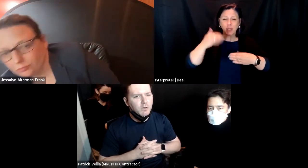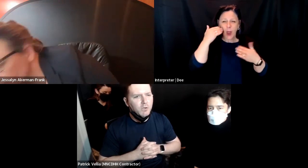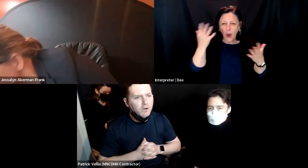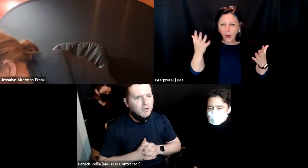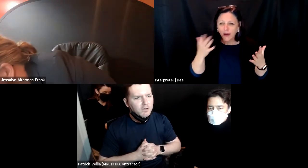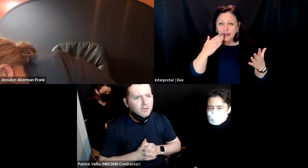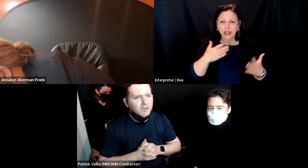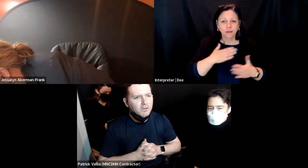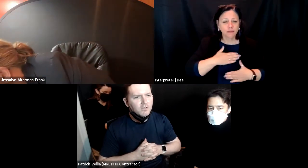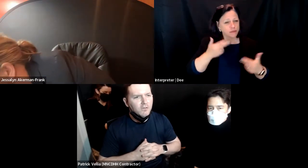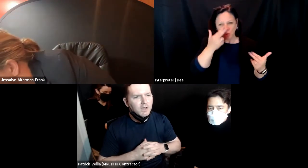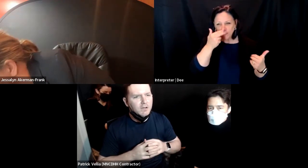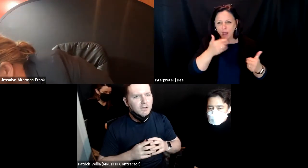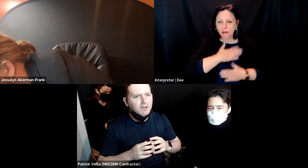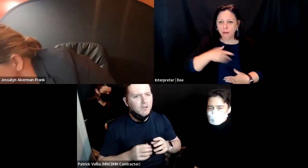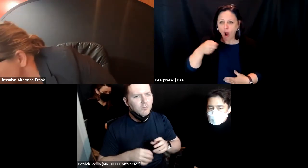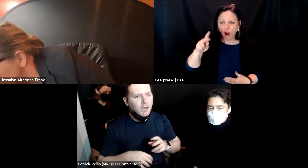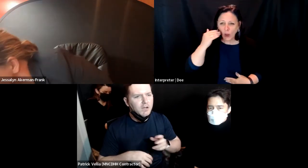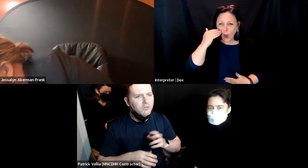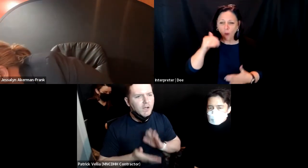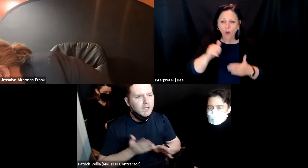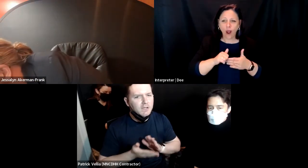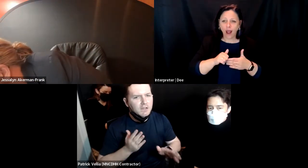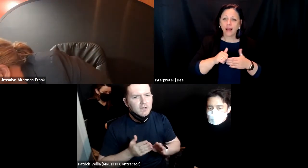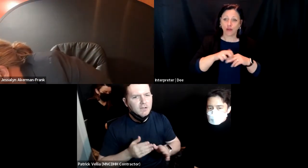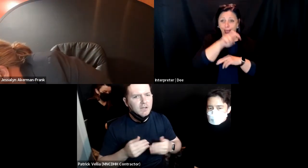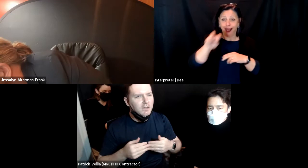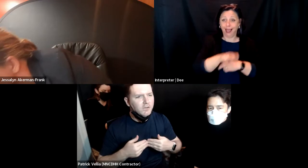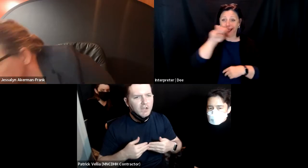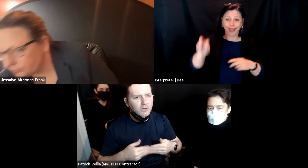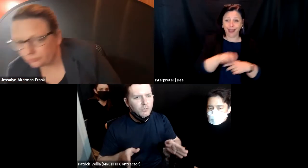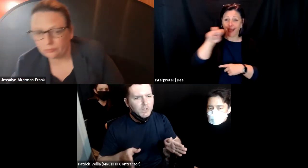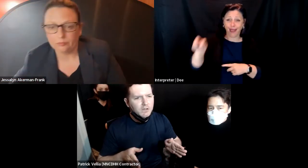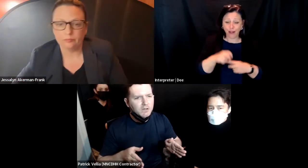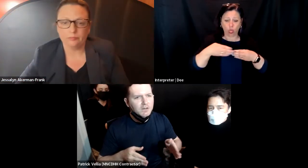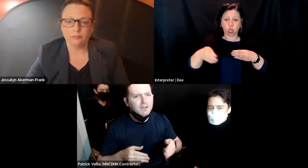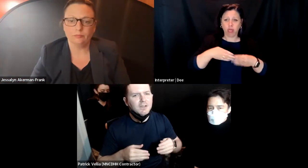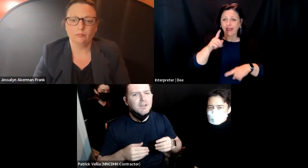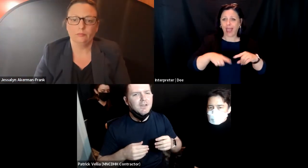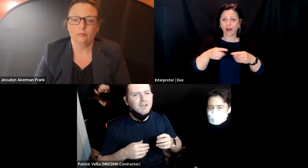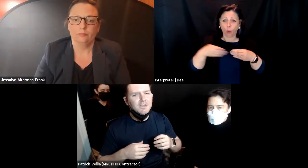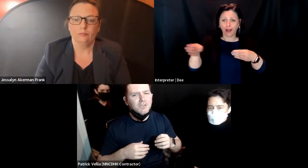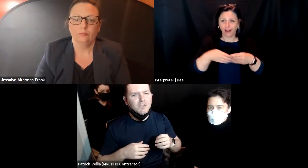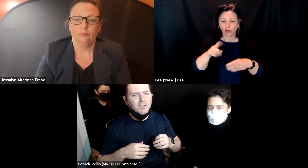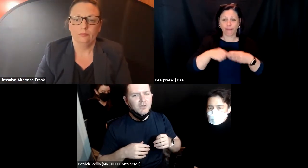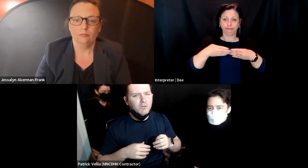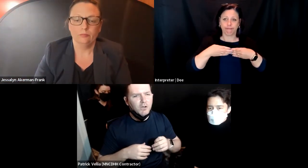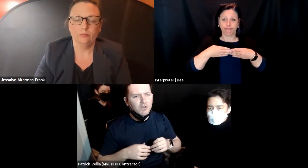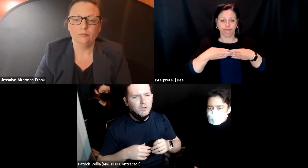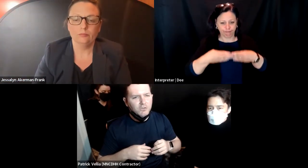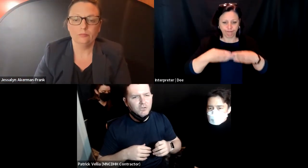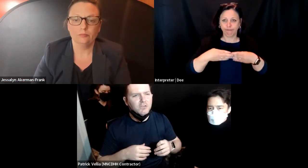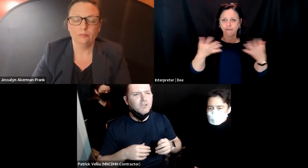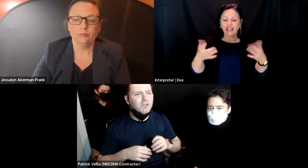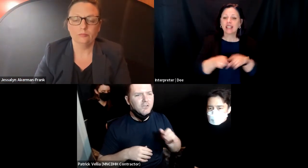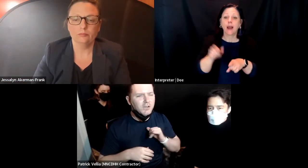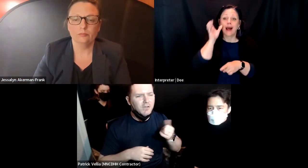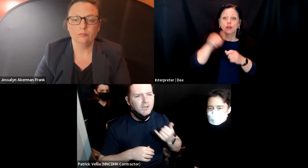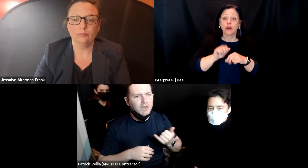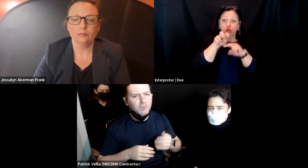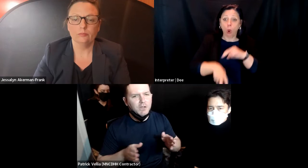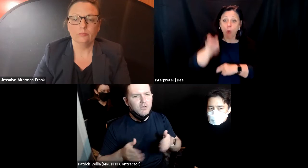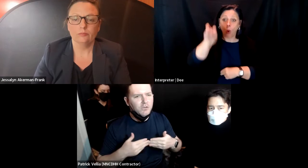crosswalks, so if there's a train coming, and the transit gates -- then the train gates should close to